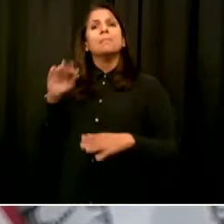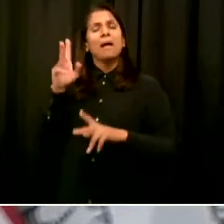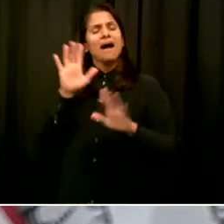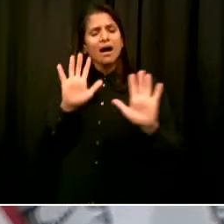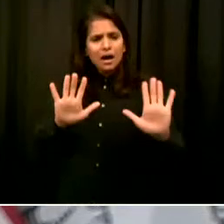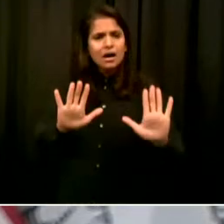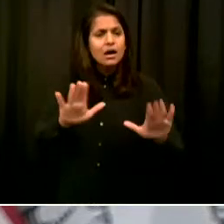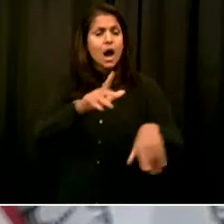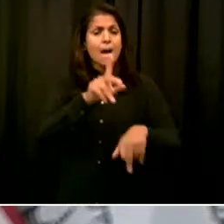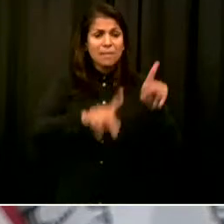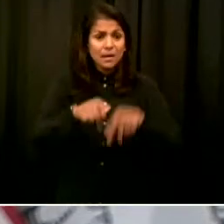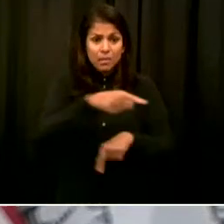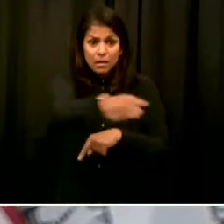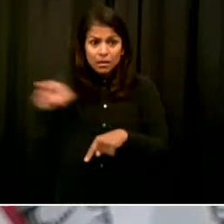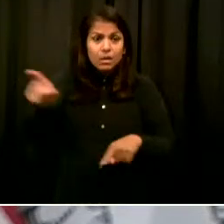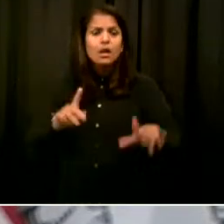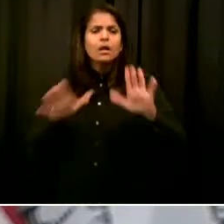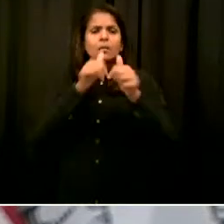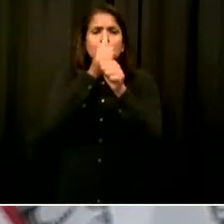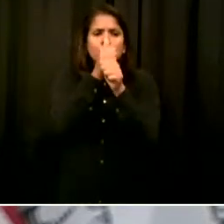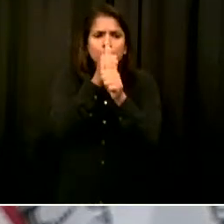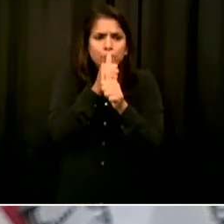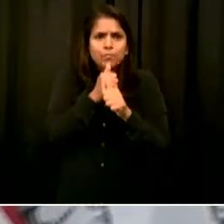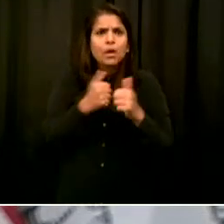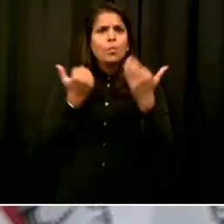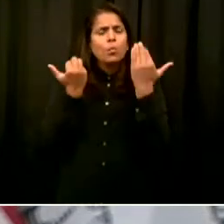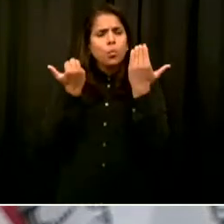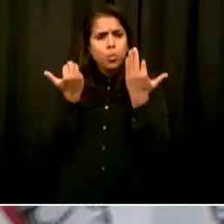ALL BE. THE MORE RESPECT FOR THE ELECTORAL PROCESS, THE BETTER